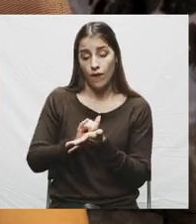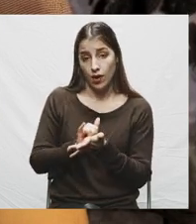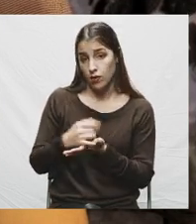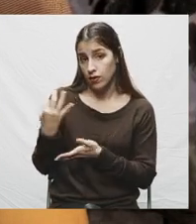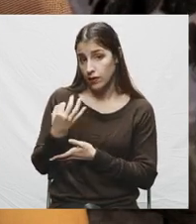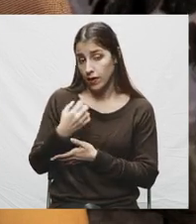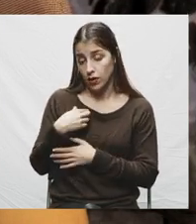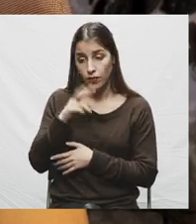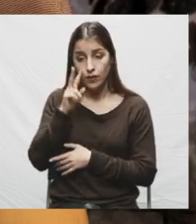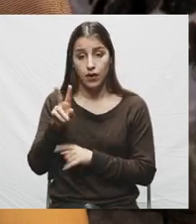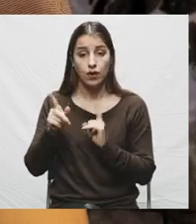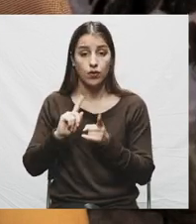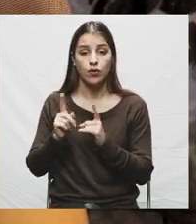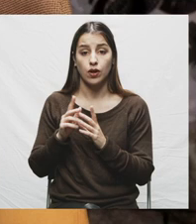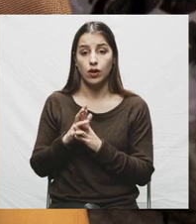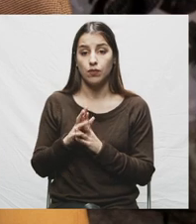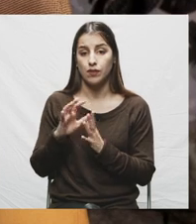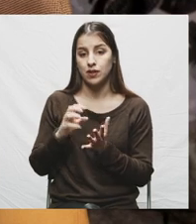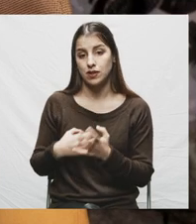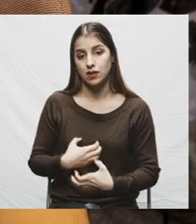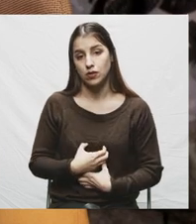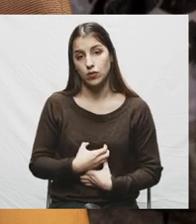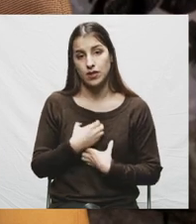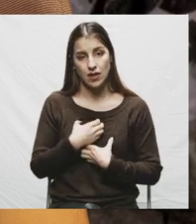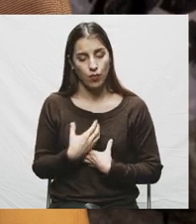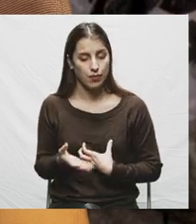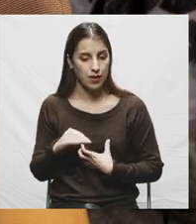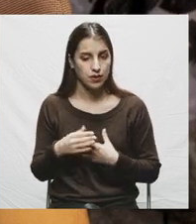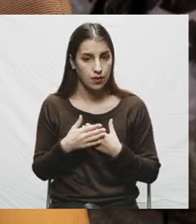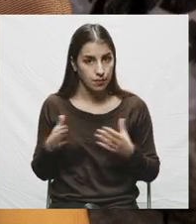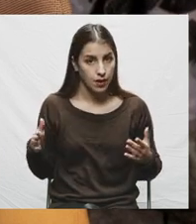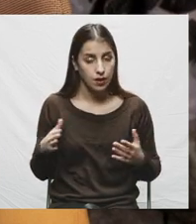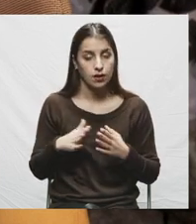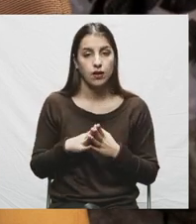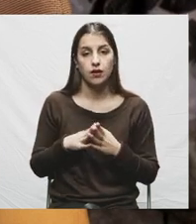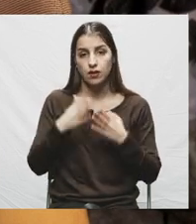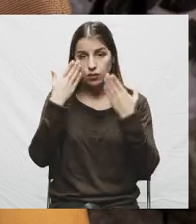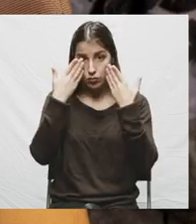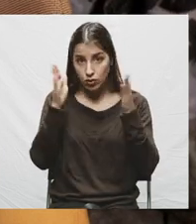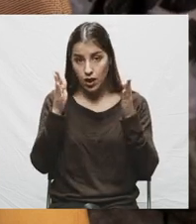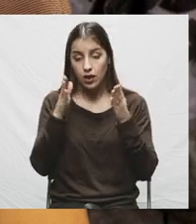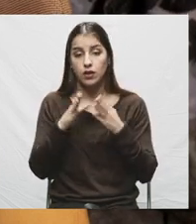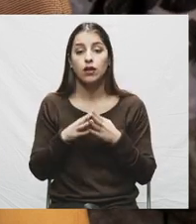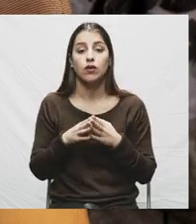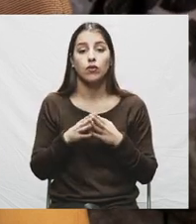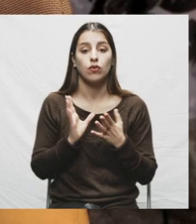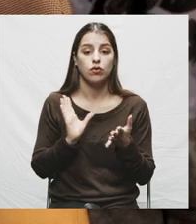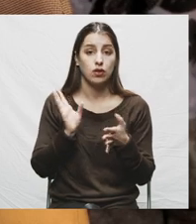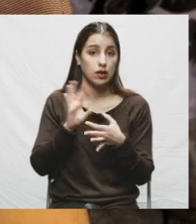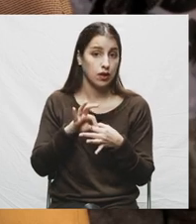But in New York, indeed, I discovered a broader vision, way more democratic. — Yes, yes.